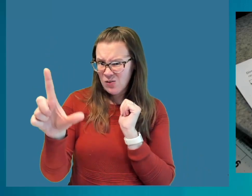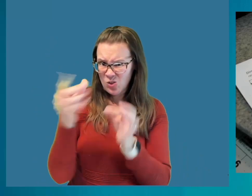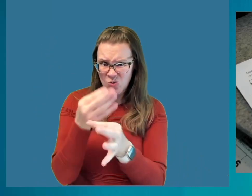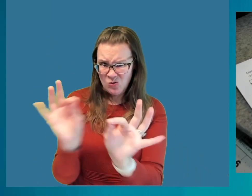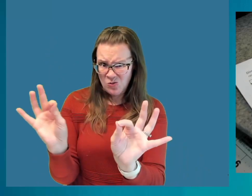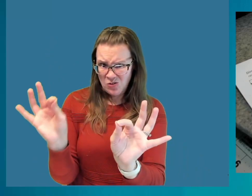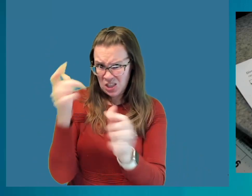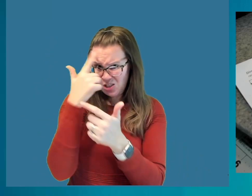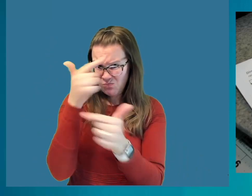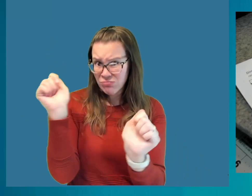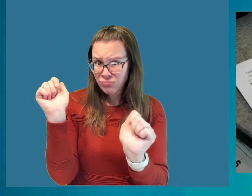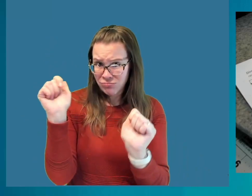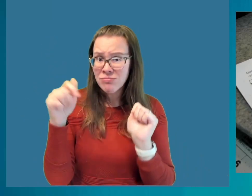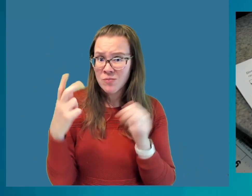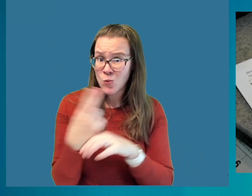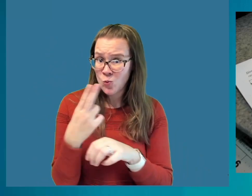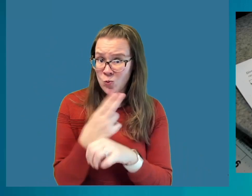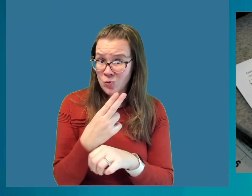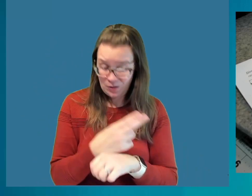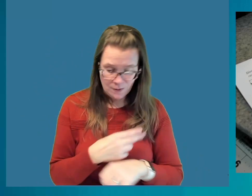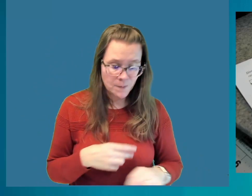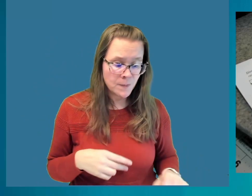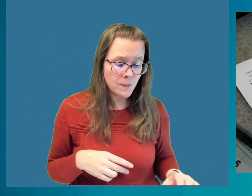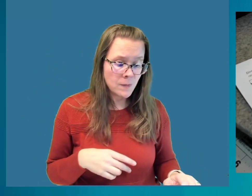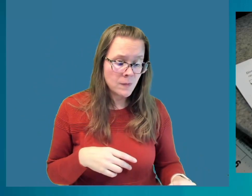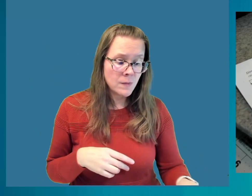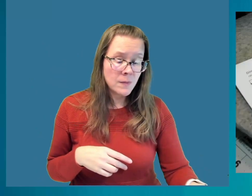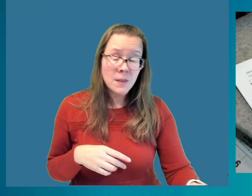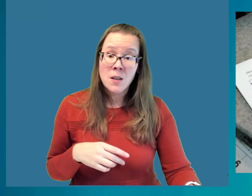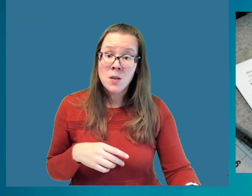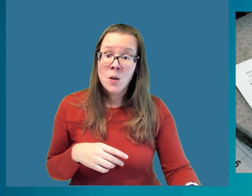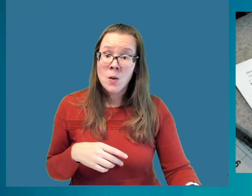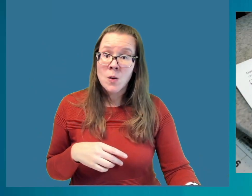Uh this form is actually on my blog; it's linked on my blog. You can download it. It's